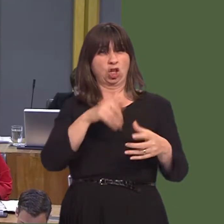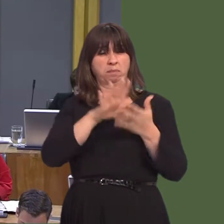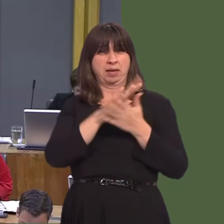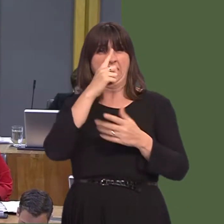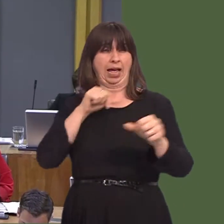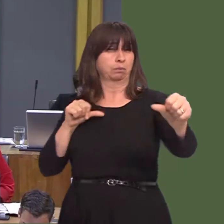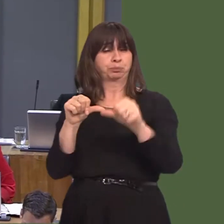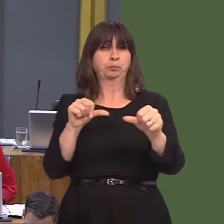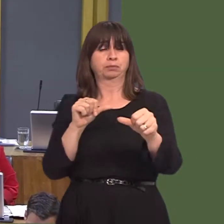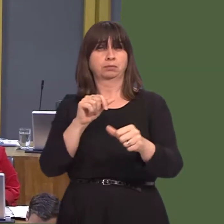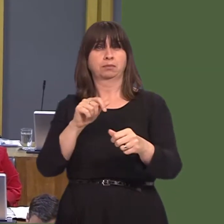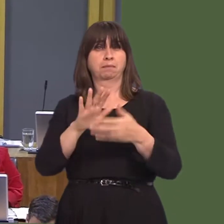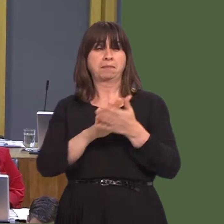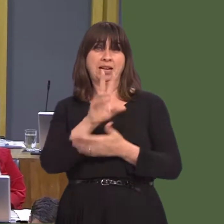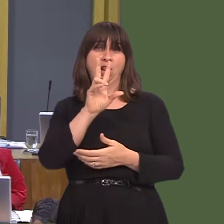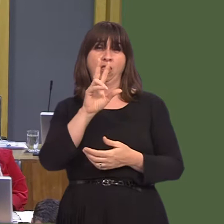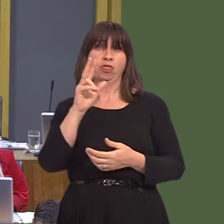time, saving some £13 million.